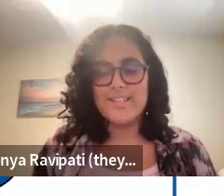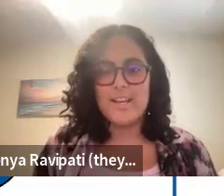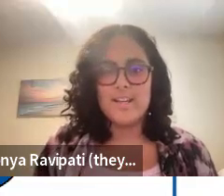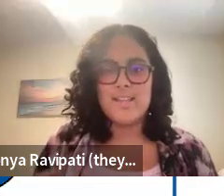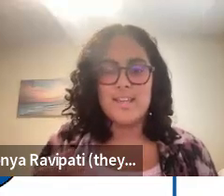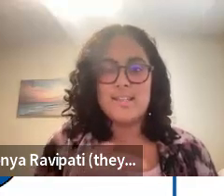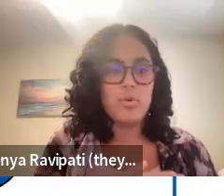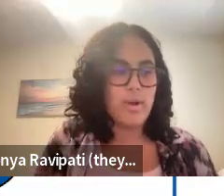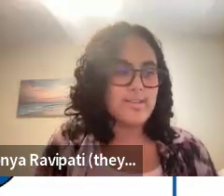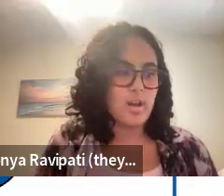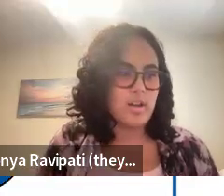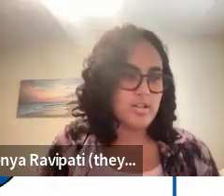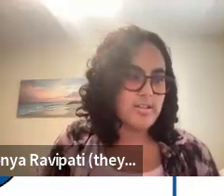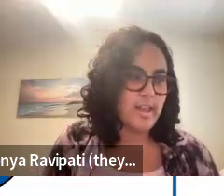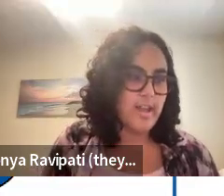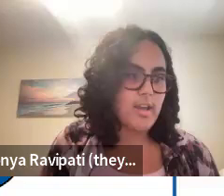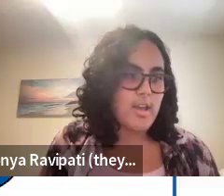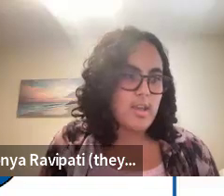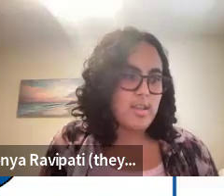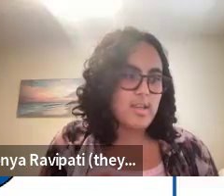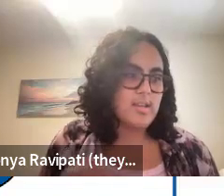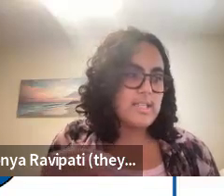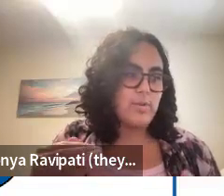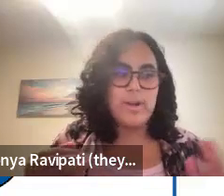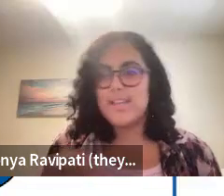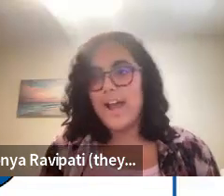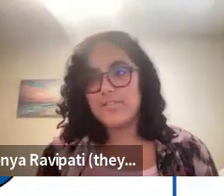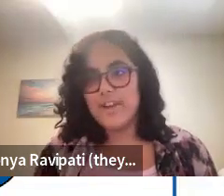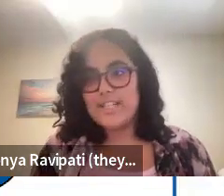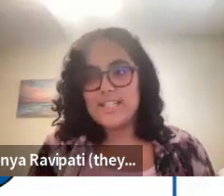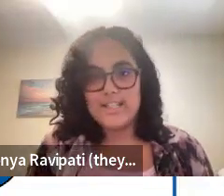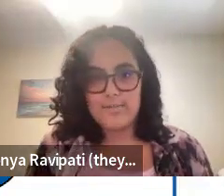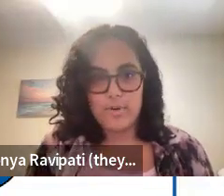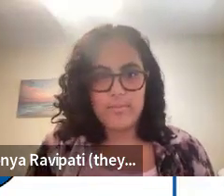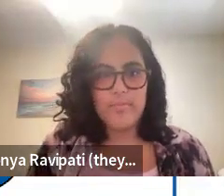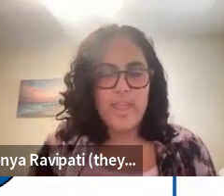is that it is a civil rights law just like the Civil Rights Act of 1964.